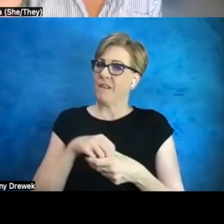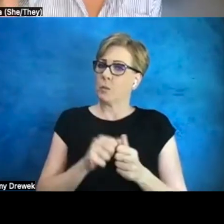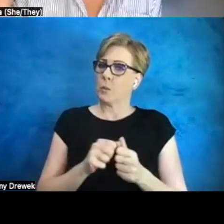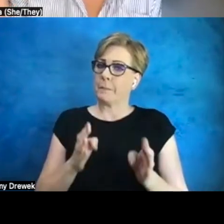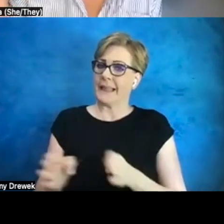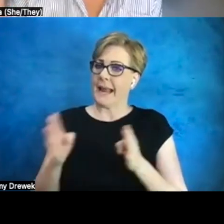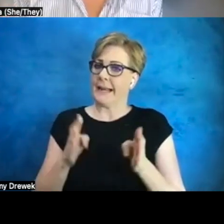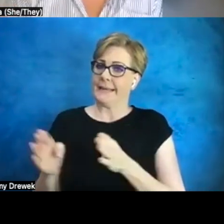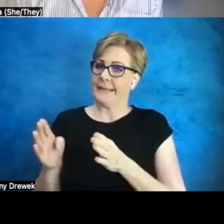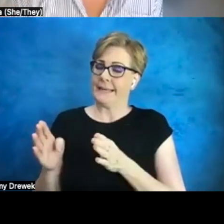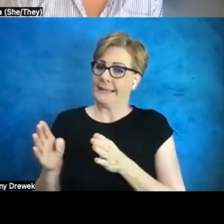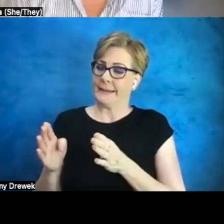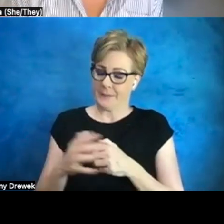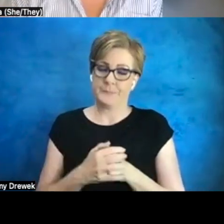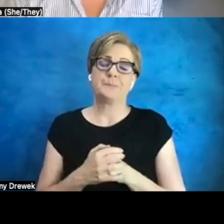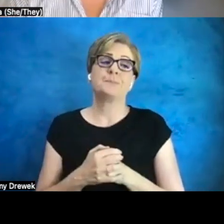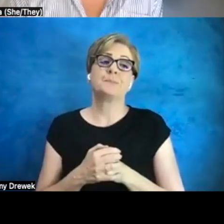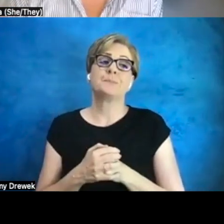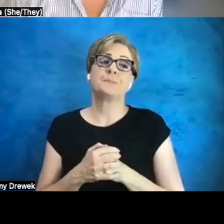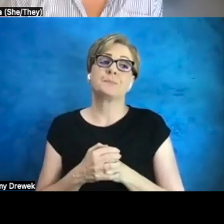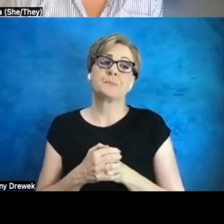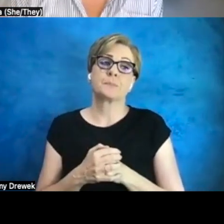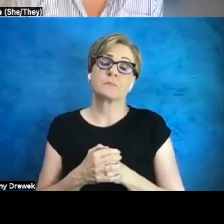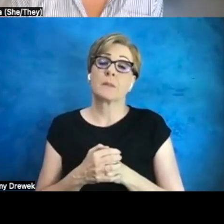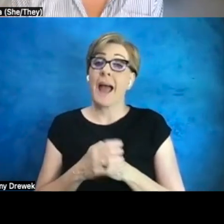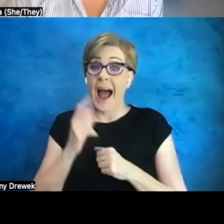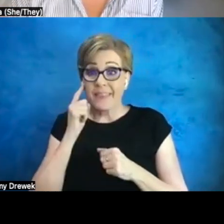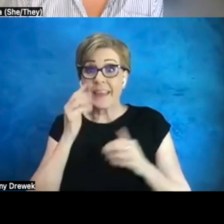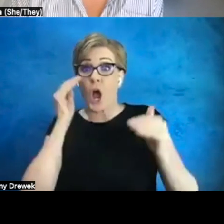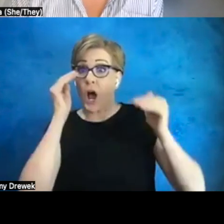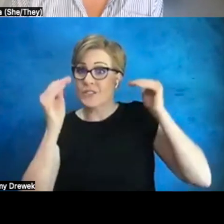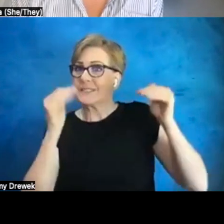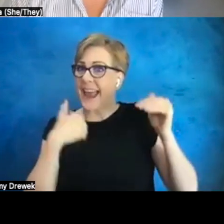And I think adults are super well meaning, but the people that we think to